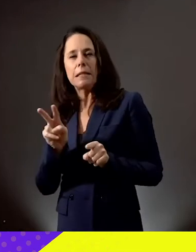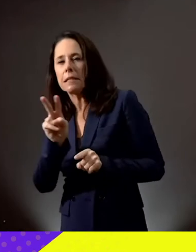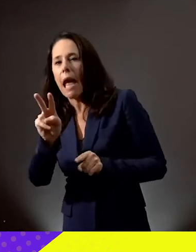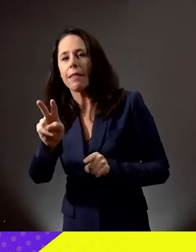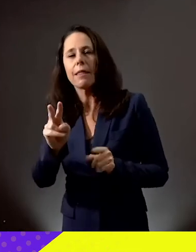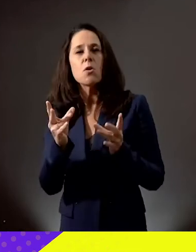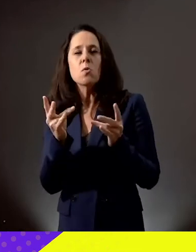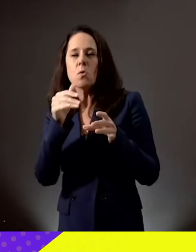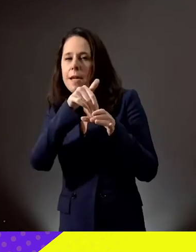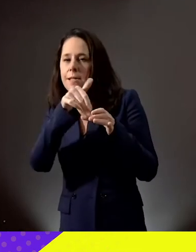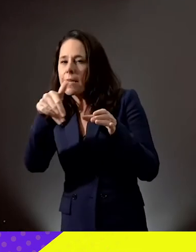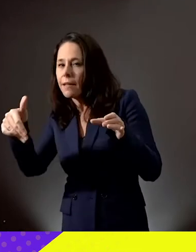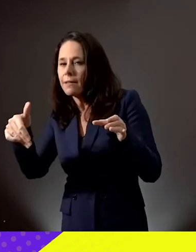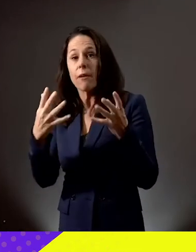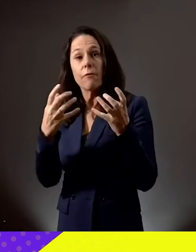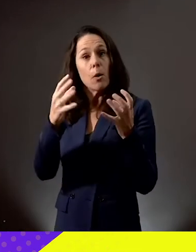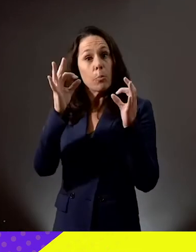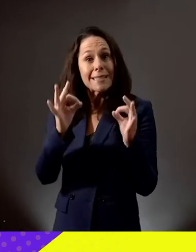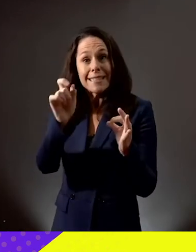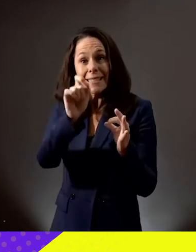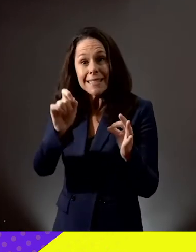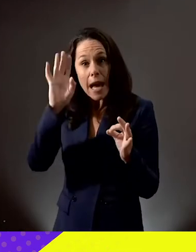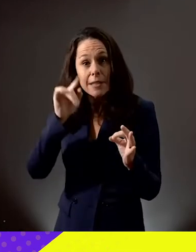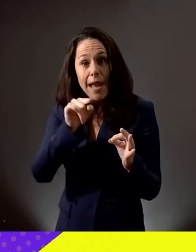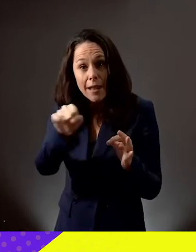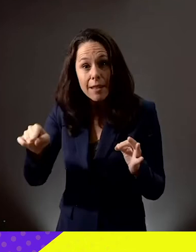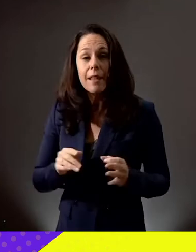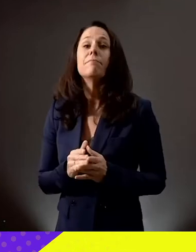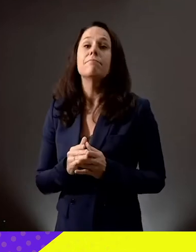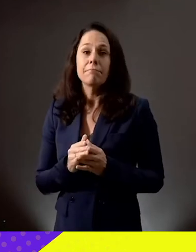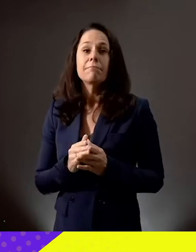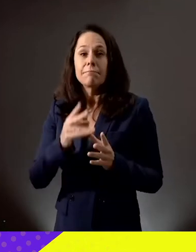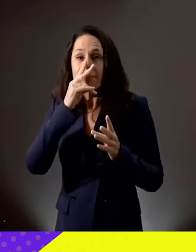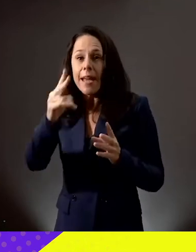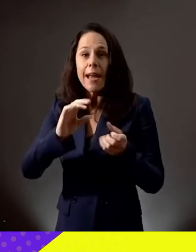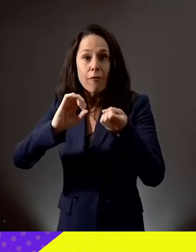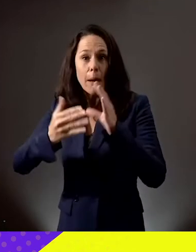If you would like to know more about the figures, take a look at the website.